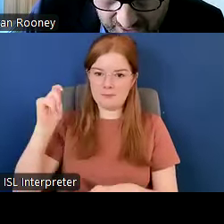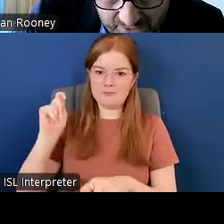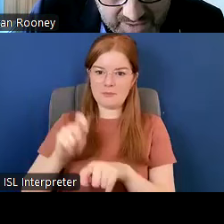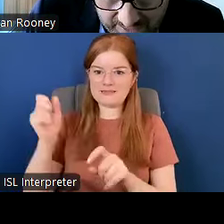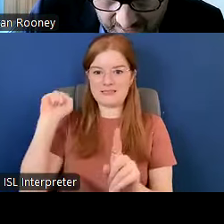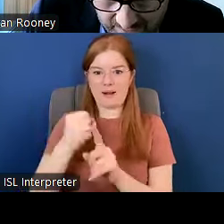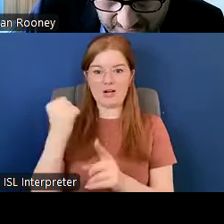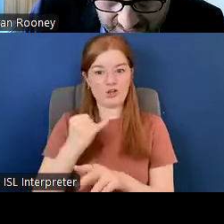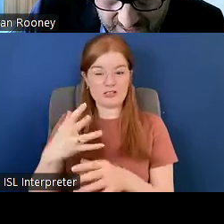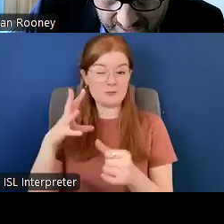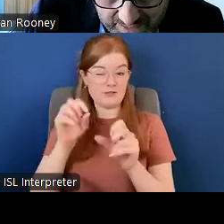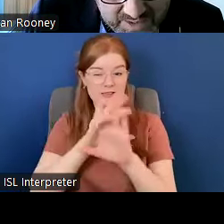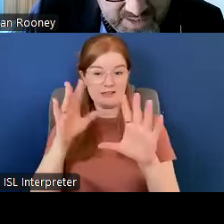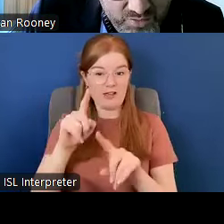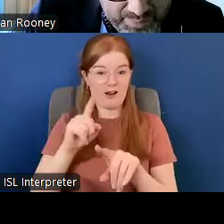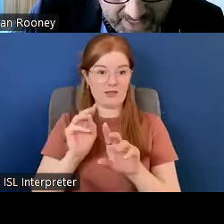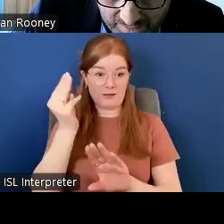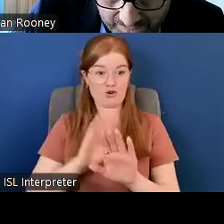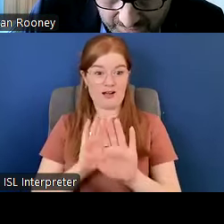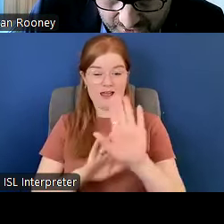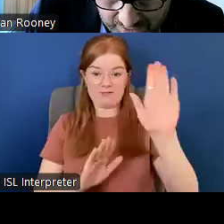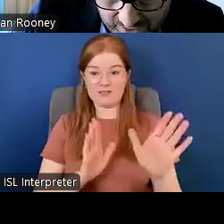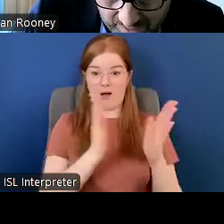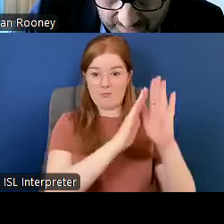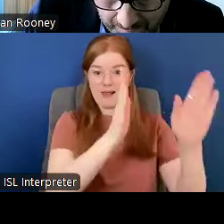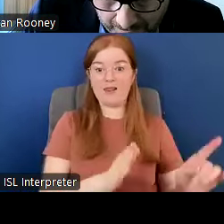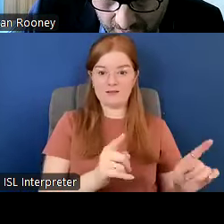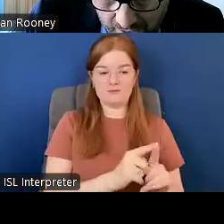picture you see on the left hand side this, this small panel of the Virgin and Child.